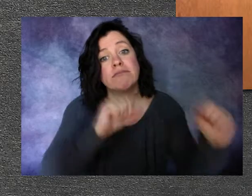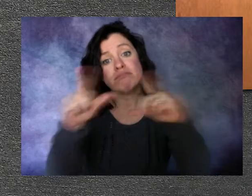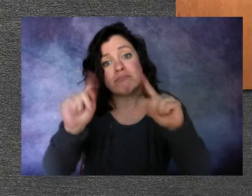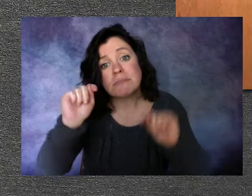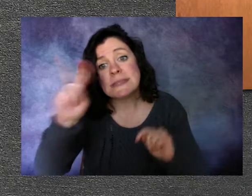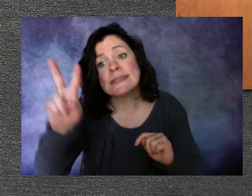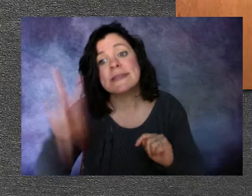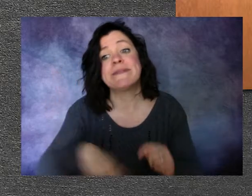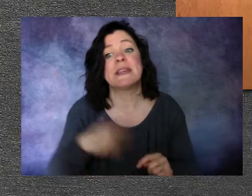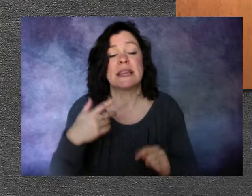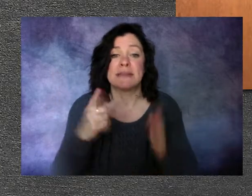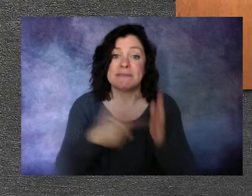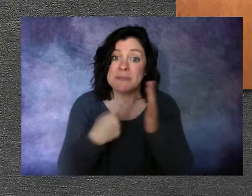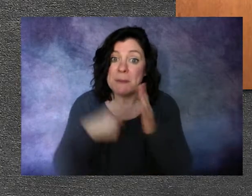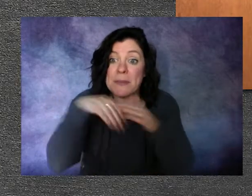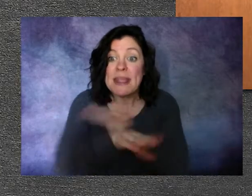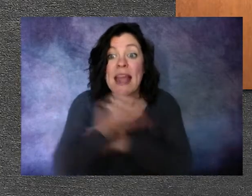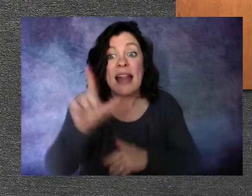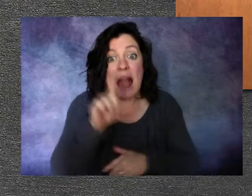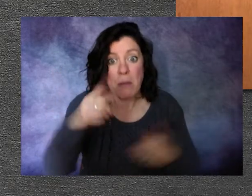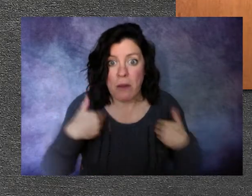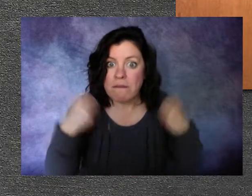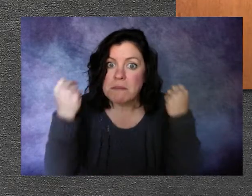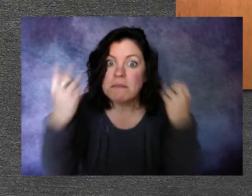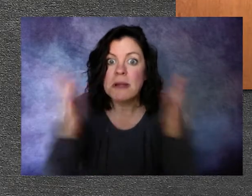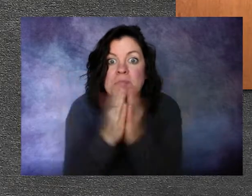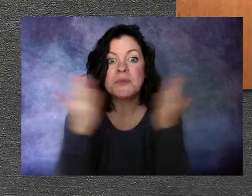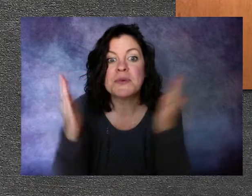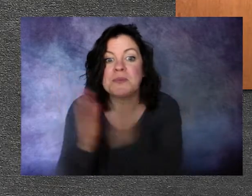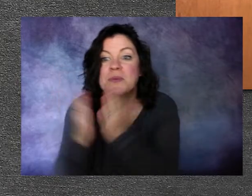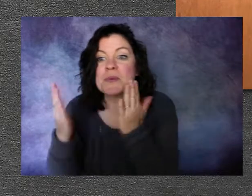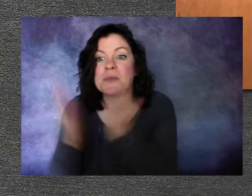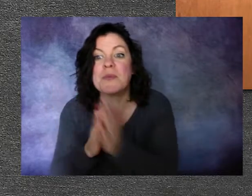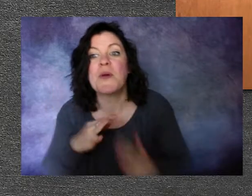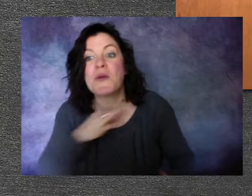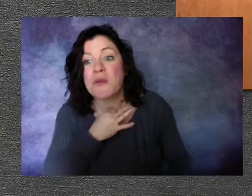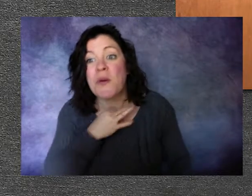or maybe at the library in library books.